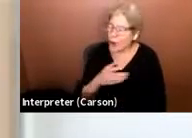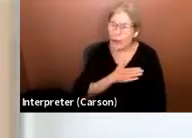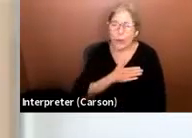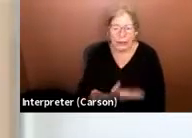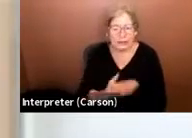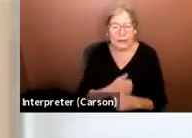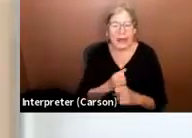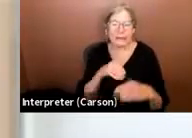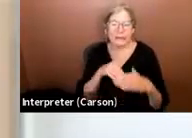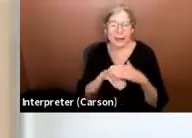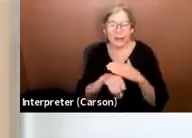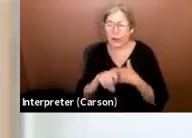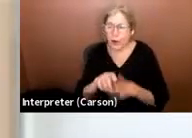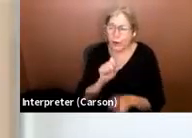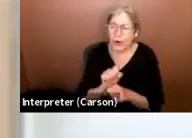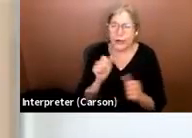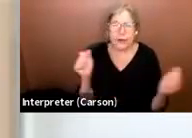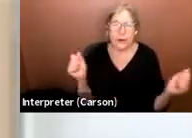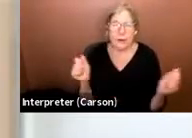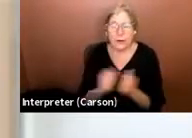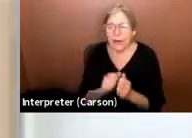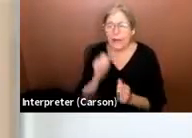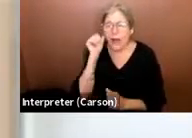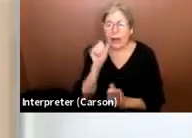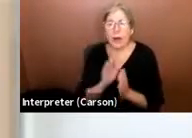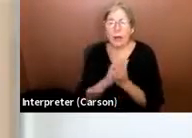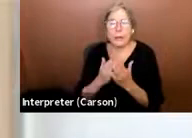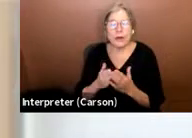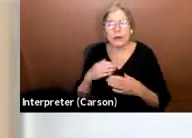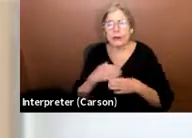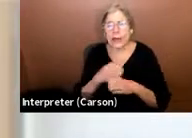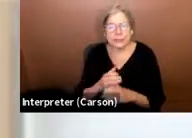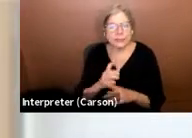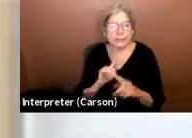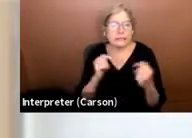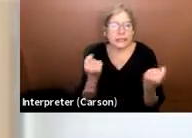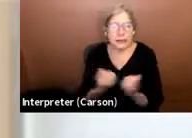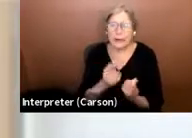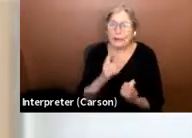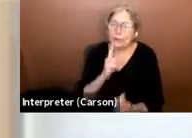accessible. You are working with audio book creation teams. You are really putting in the work and putting